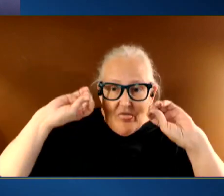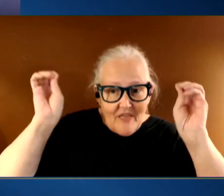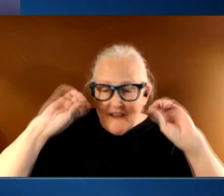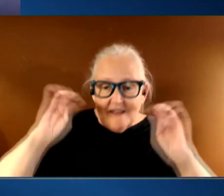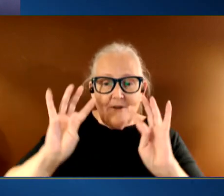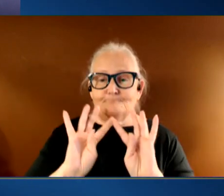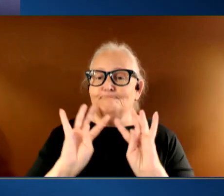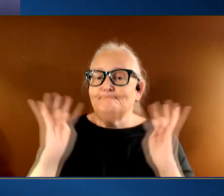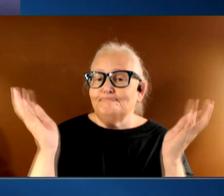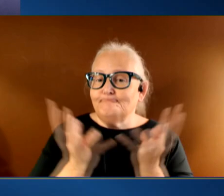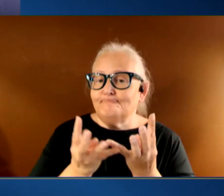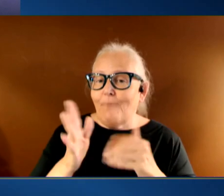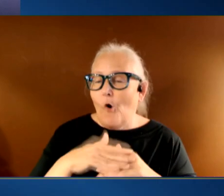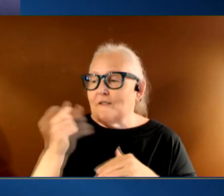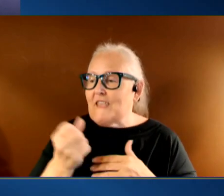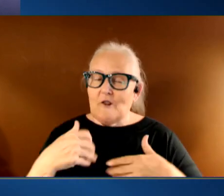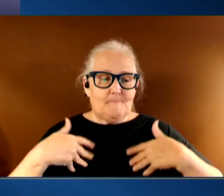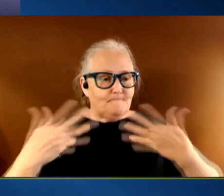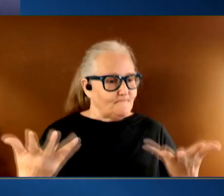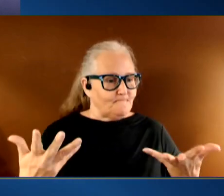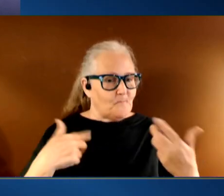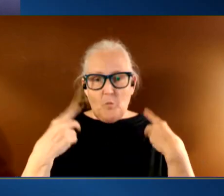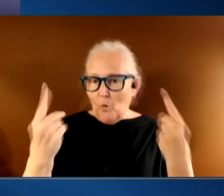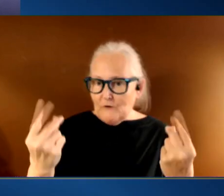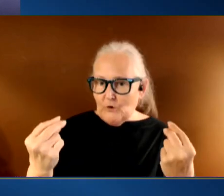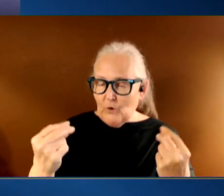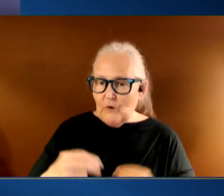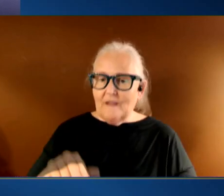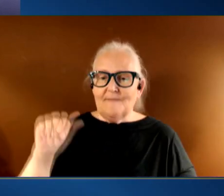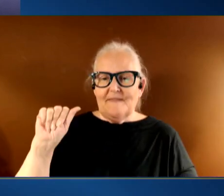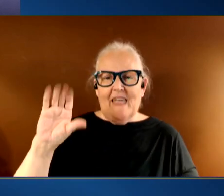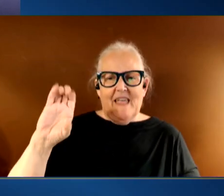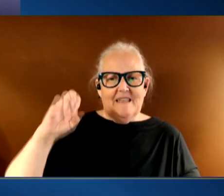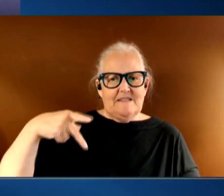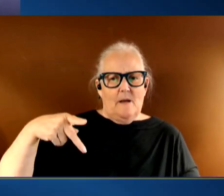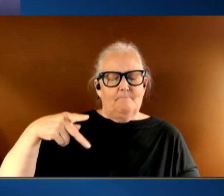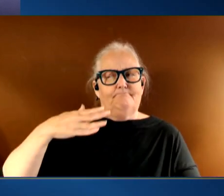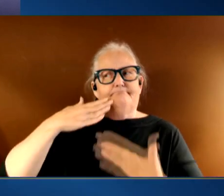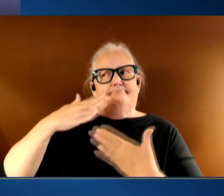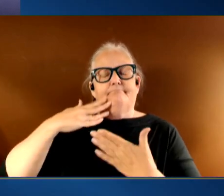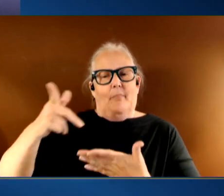together and said, "Could we do this?" And ACEP was critical and that they sent a board member to